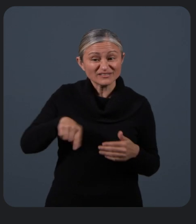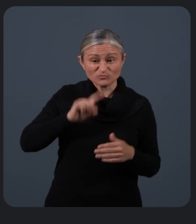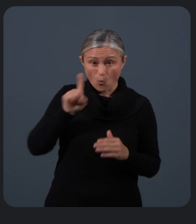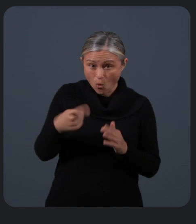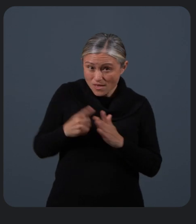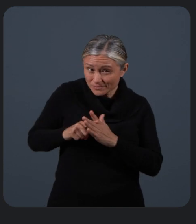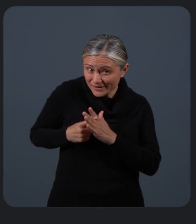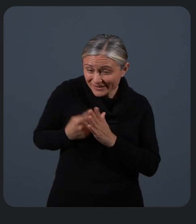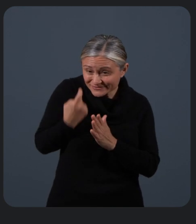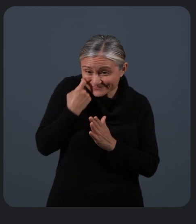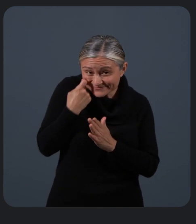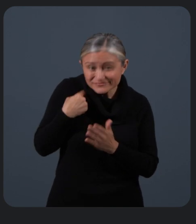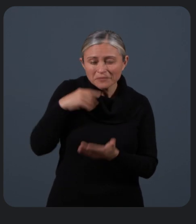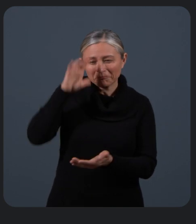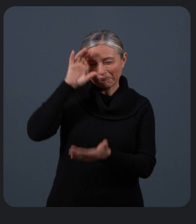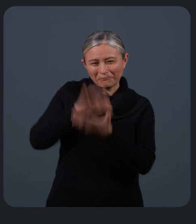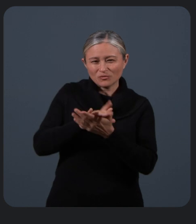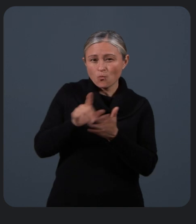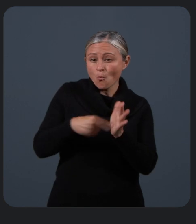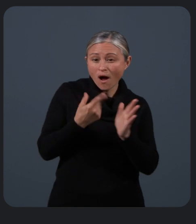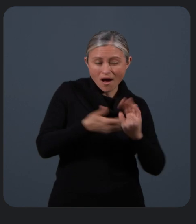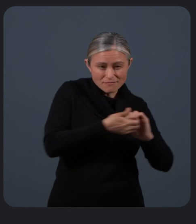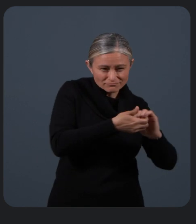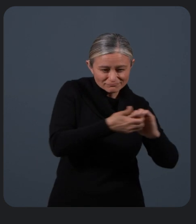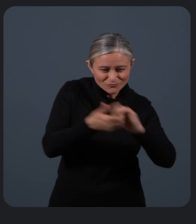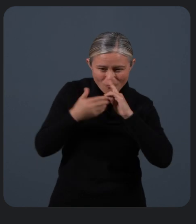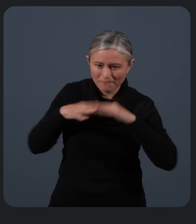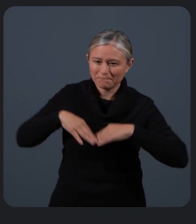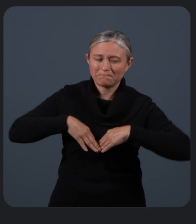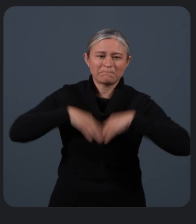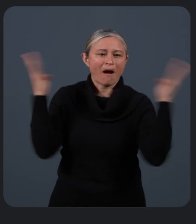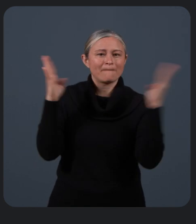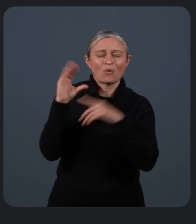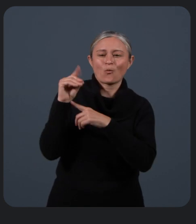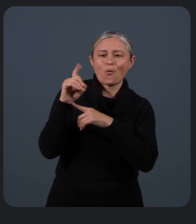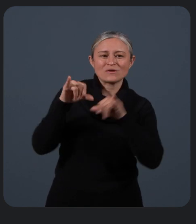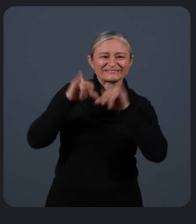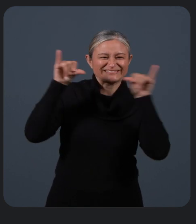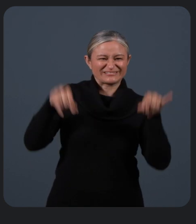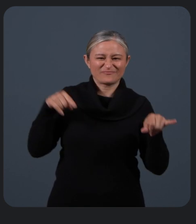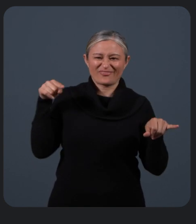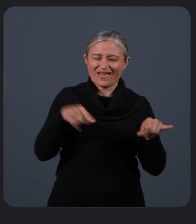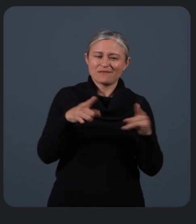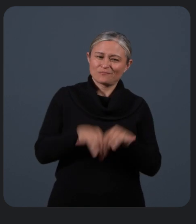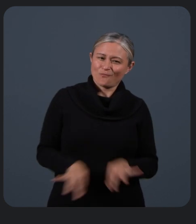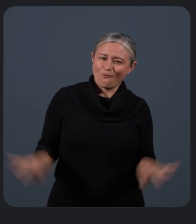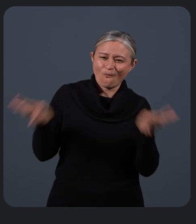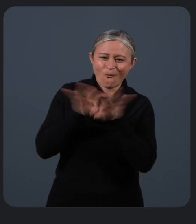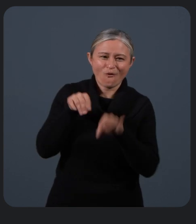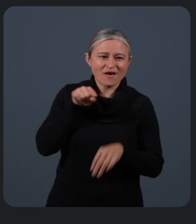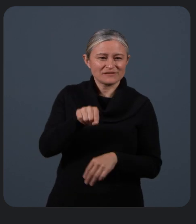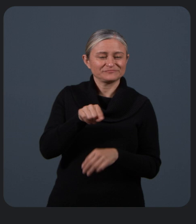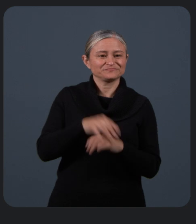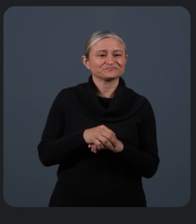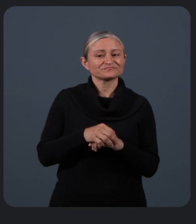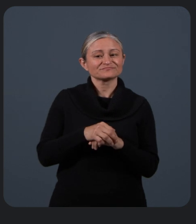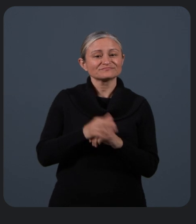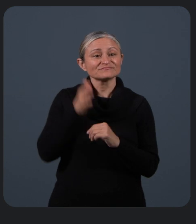collaboration with the open ecosystem will be key. The future of AI-assisted coding requires